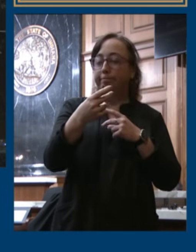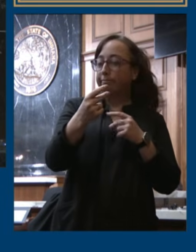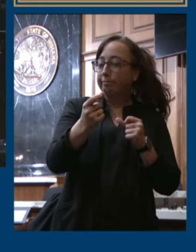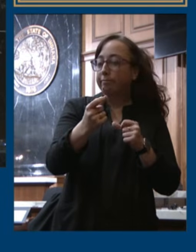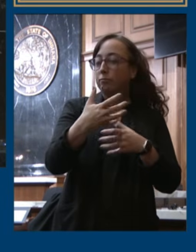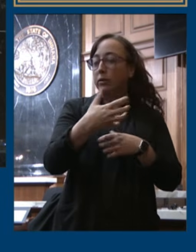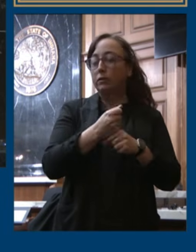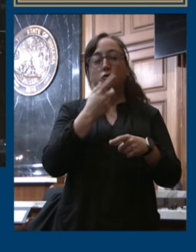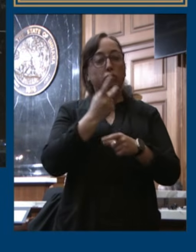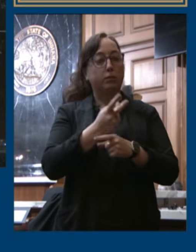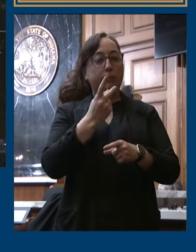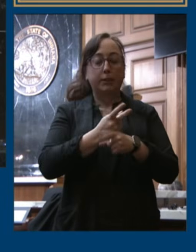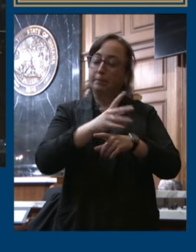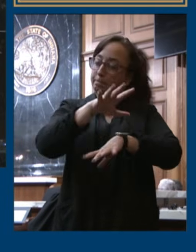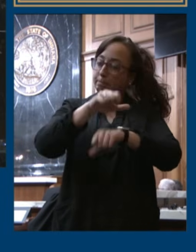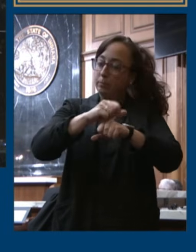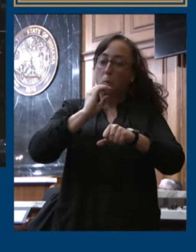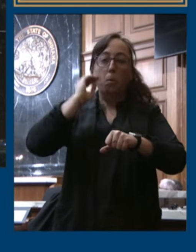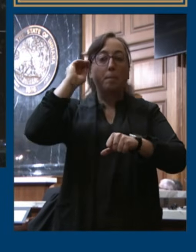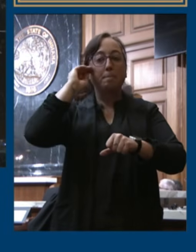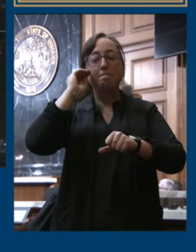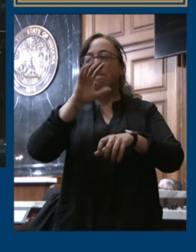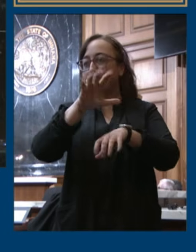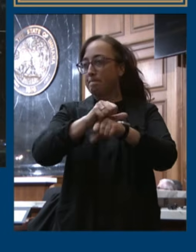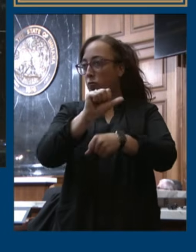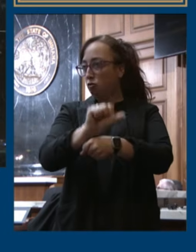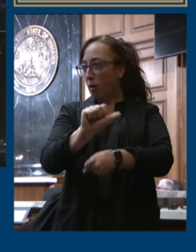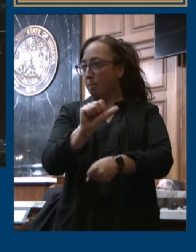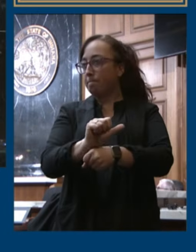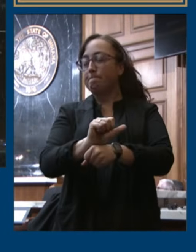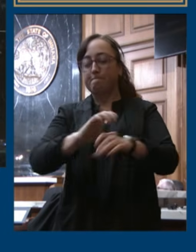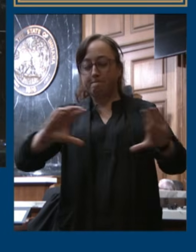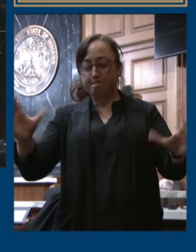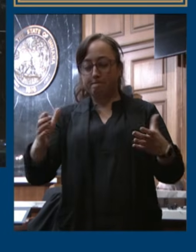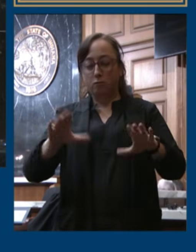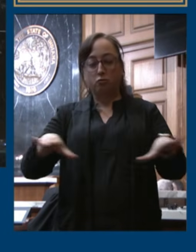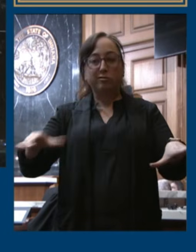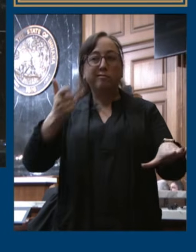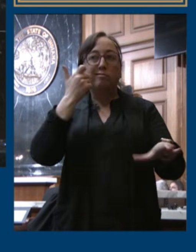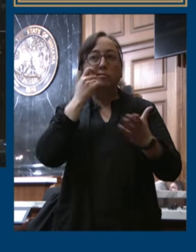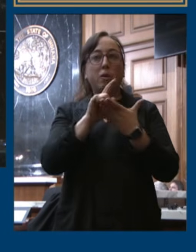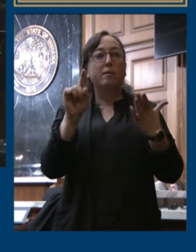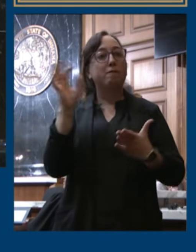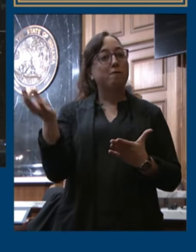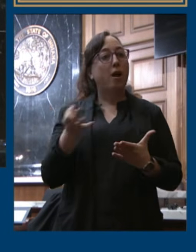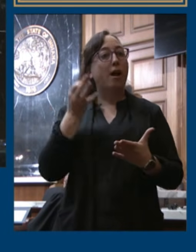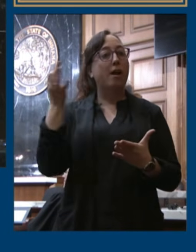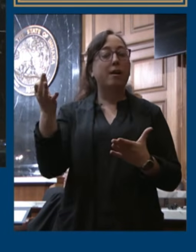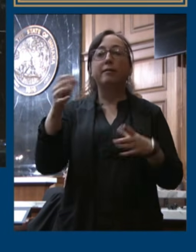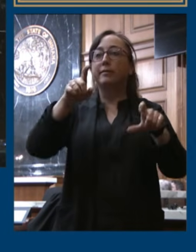HOUSING, FOUND EMPLOYMENT, REUNITED WITH HER CHILDREN, AND JUST PASSED THE TEST TO BE CREDENTIALED AS A